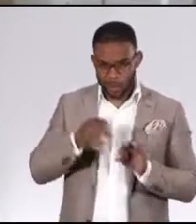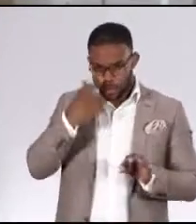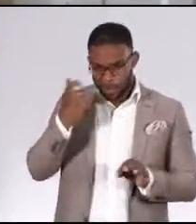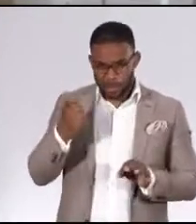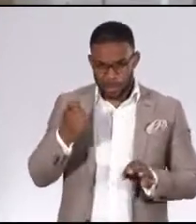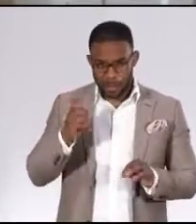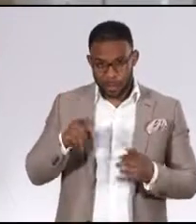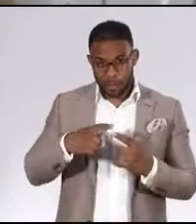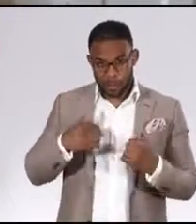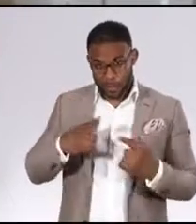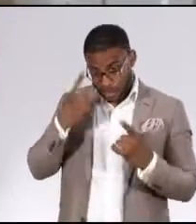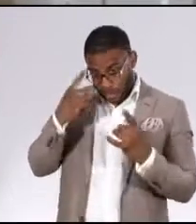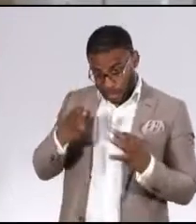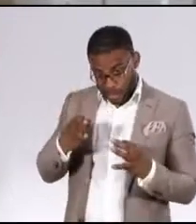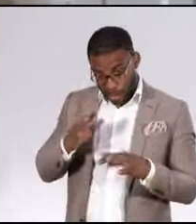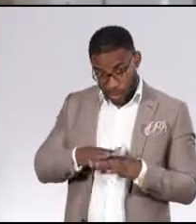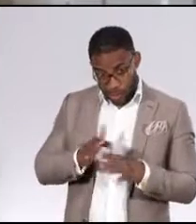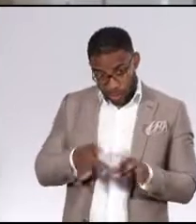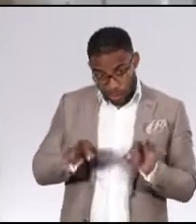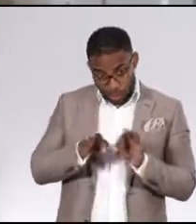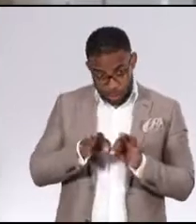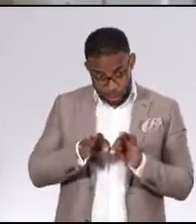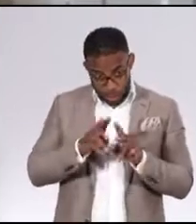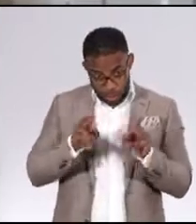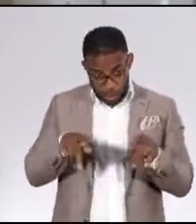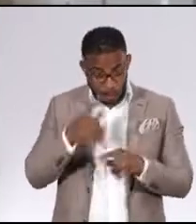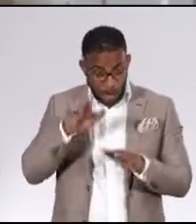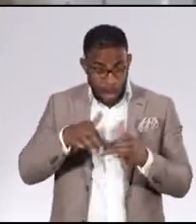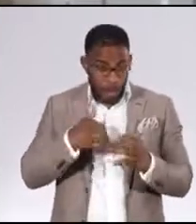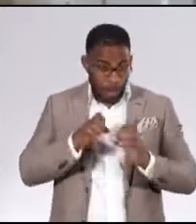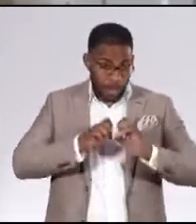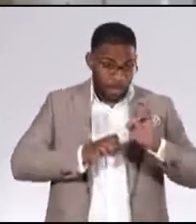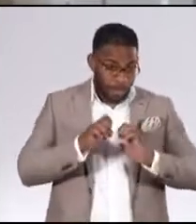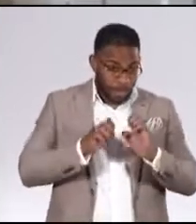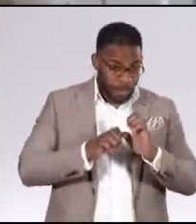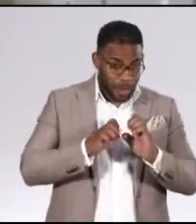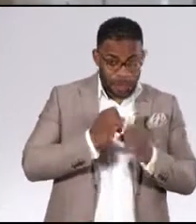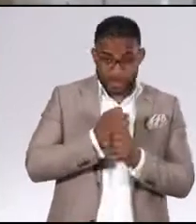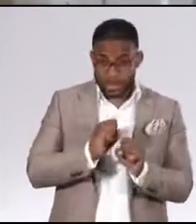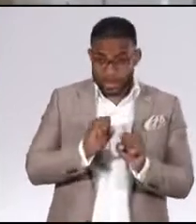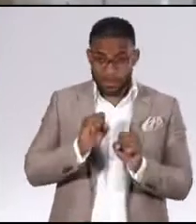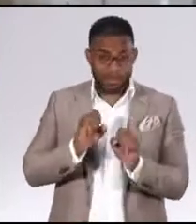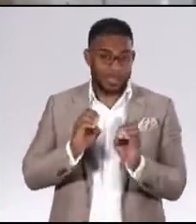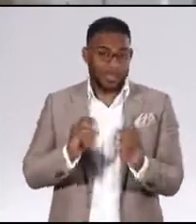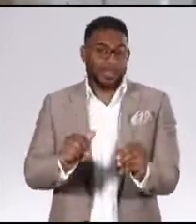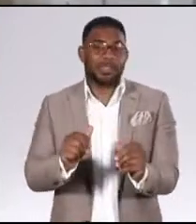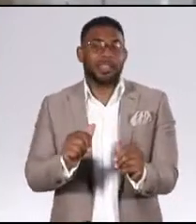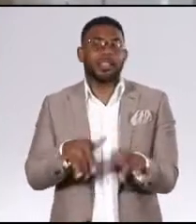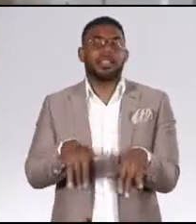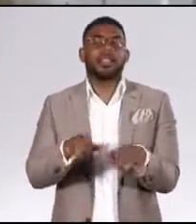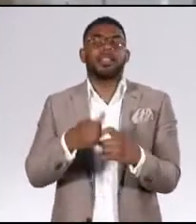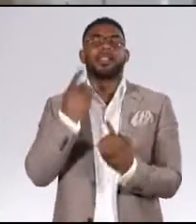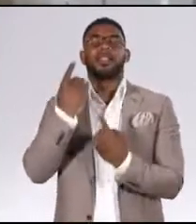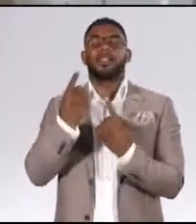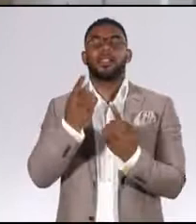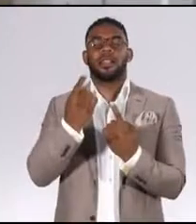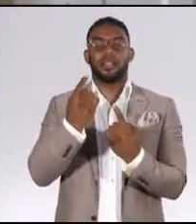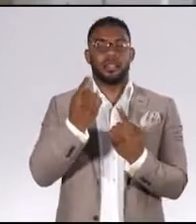when we decide on these critical parameters for how we evaluate safety and efficacy, taking into consideration the the the lived